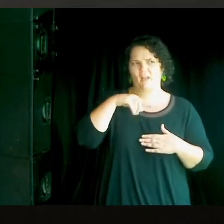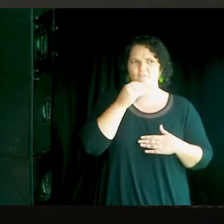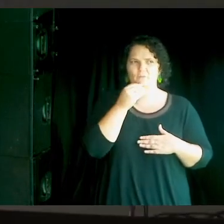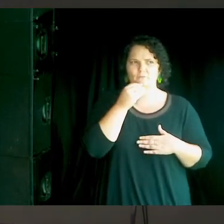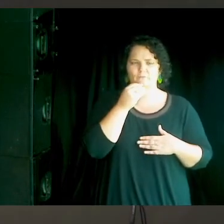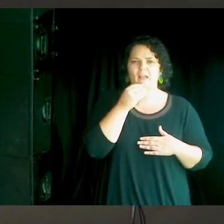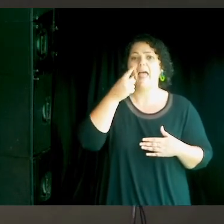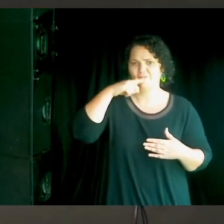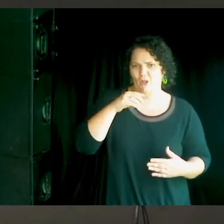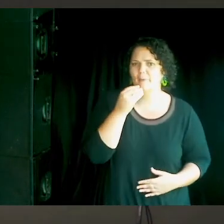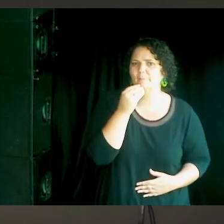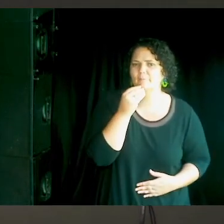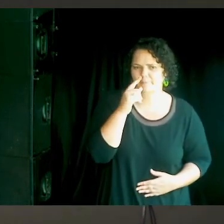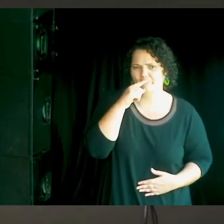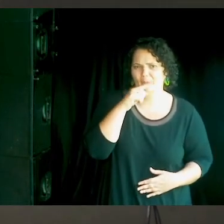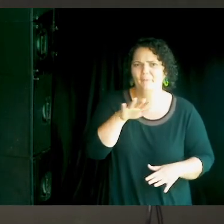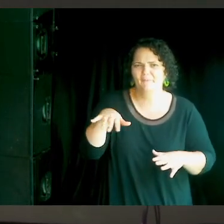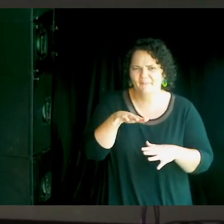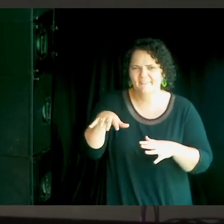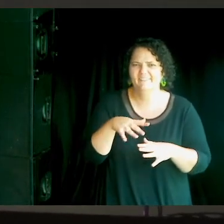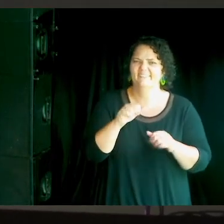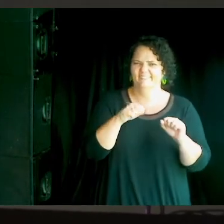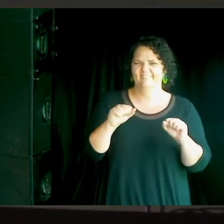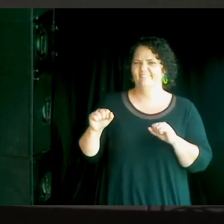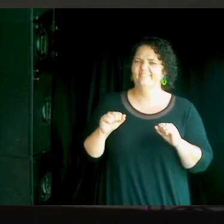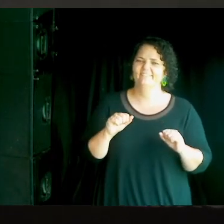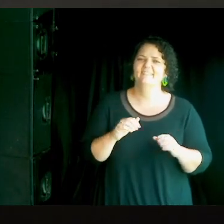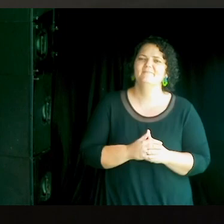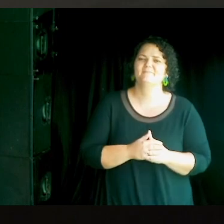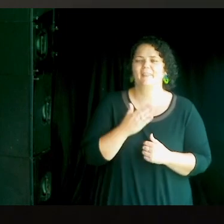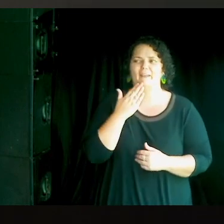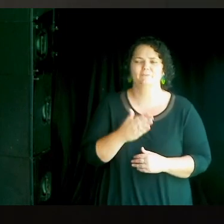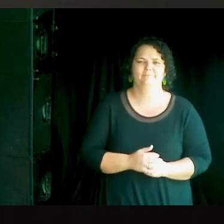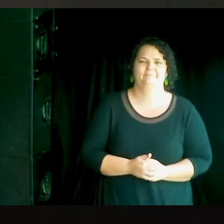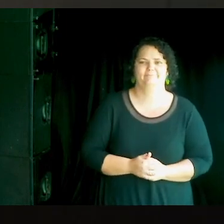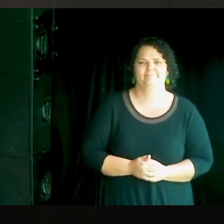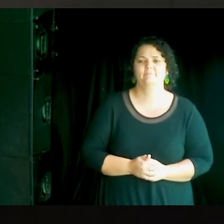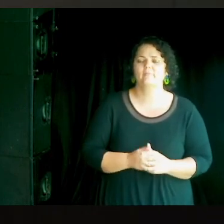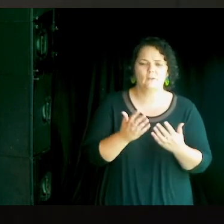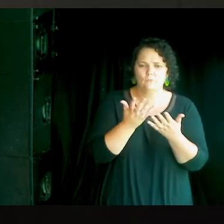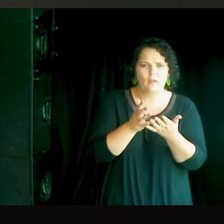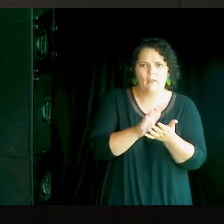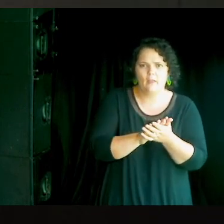I don't love you Emily thank you yes so wow how are you going to decorate the decoration is I'll